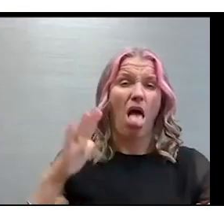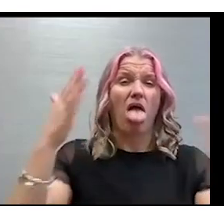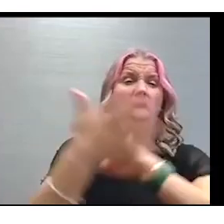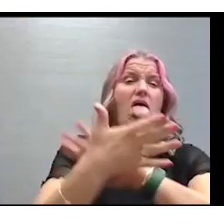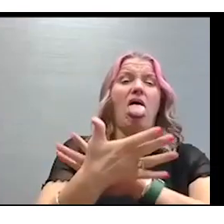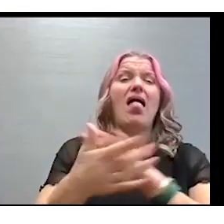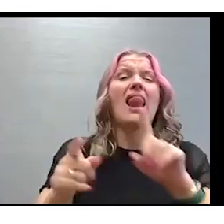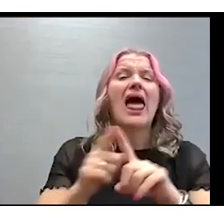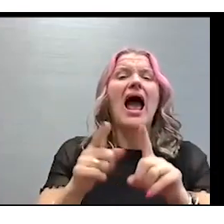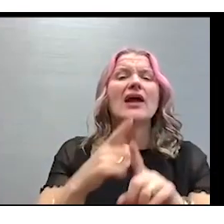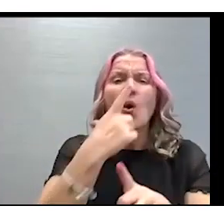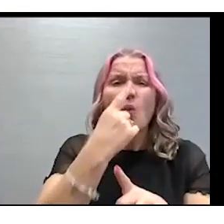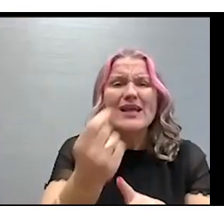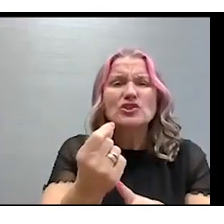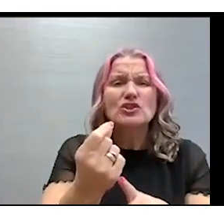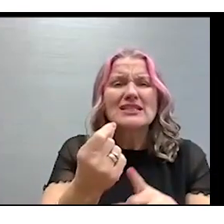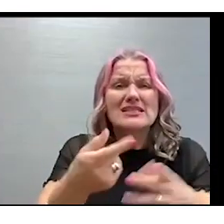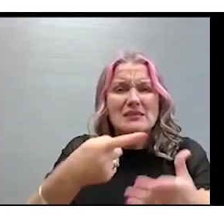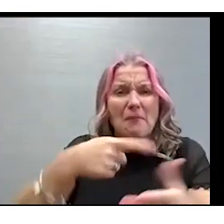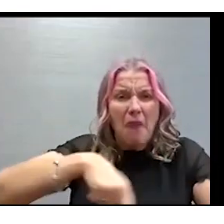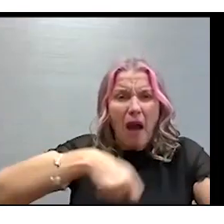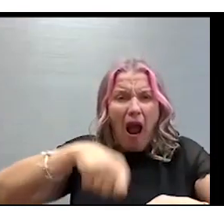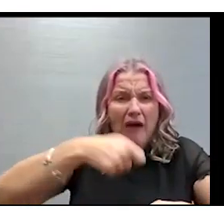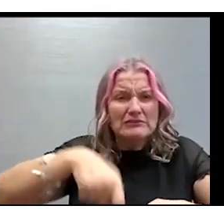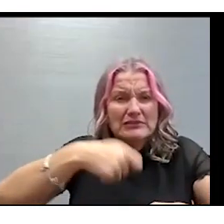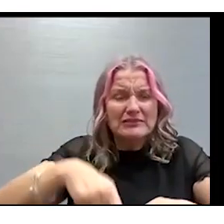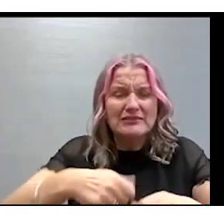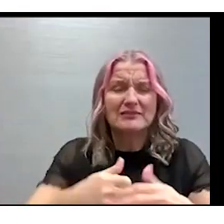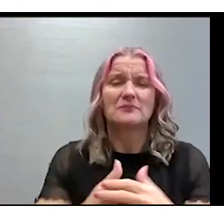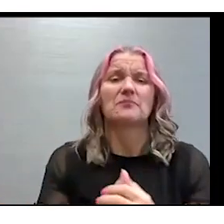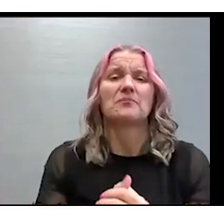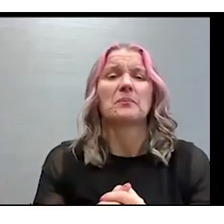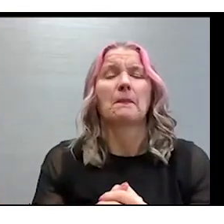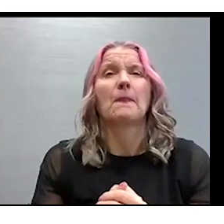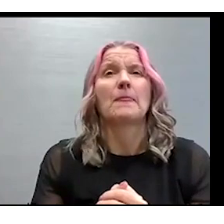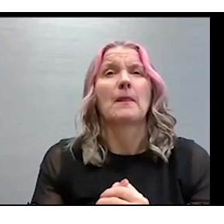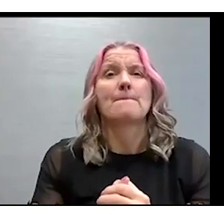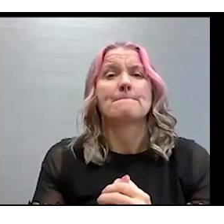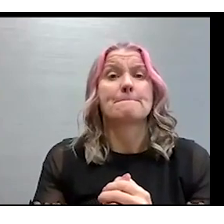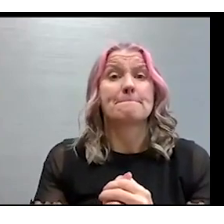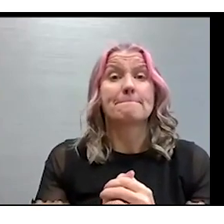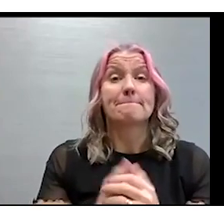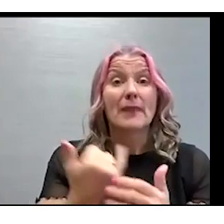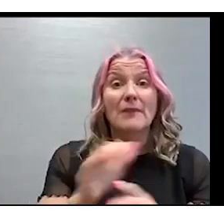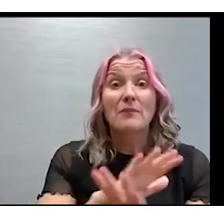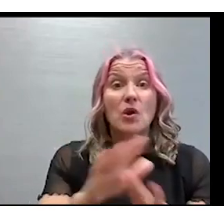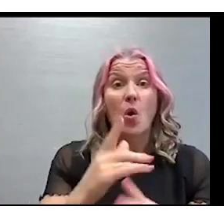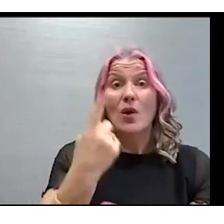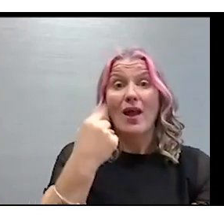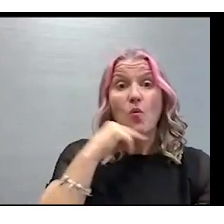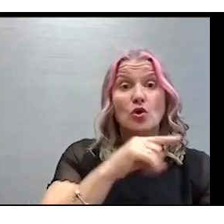something, there's always cooking behind the hood. And you might not get 100% of what is happening